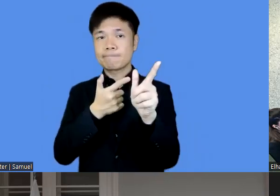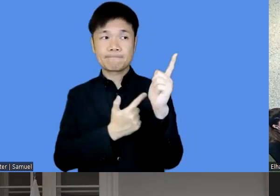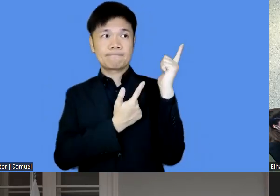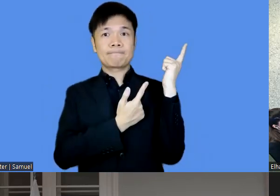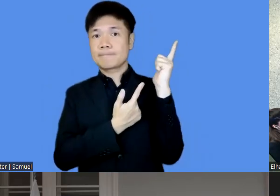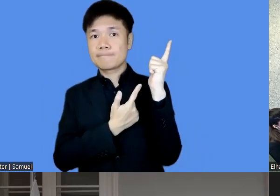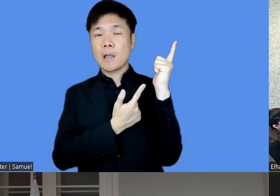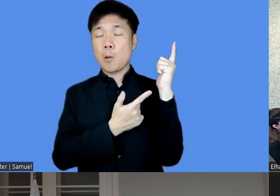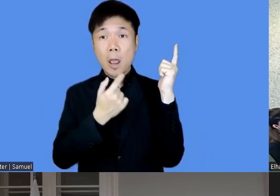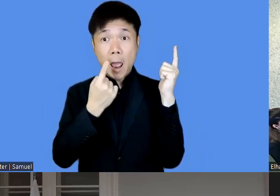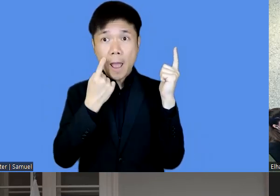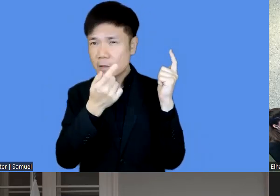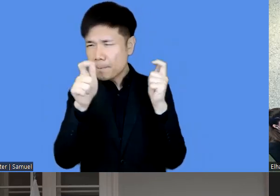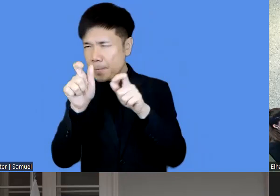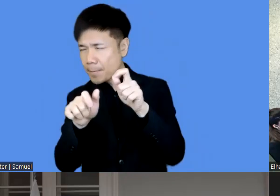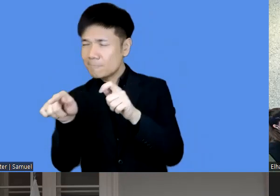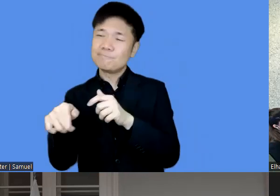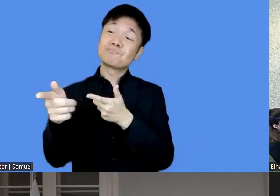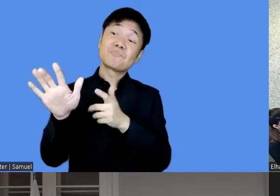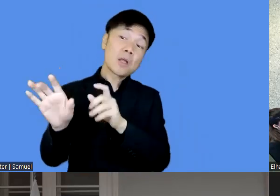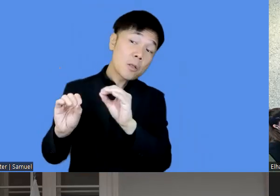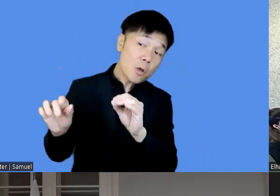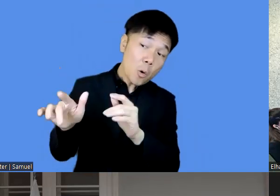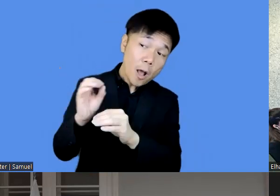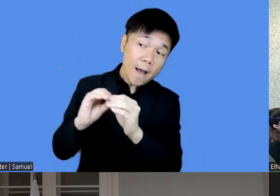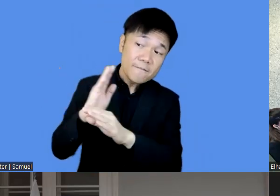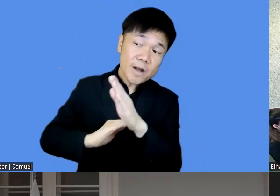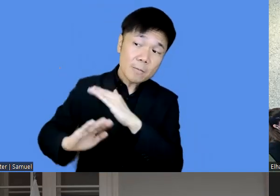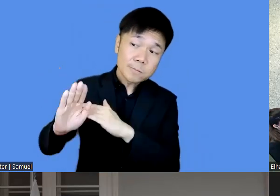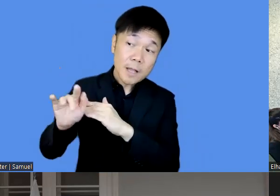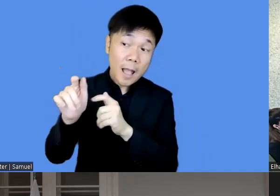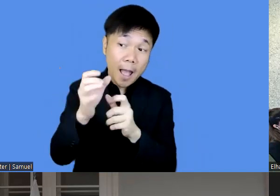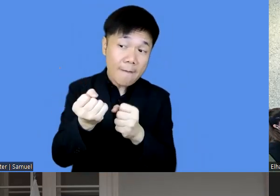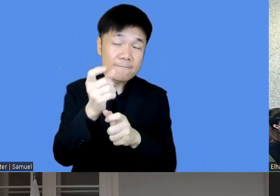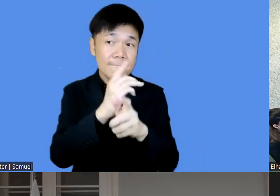right that act as the civilian population to understand how it is.